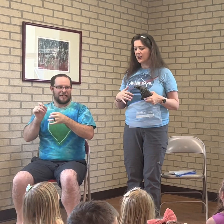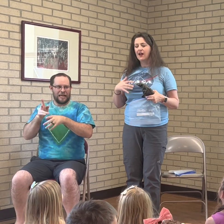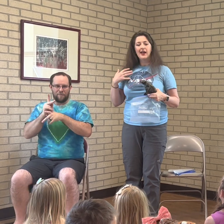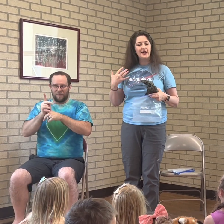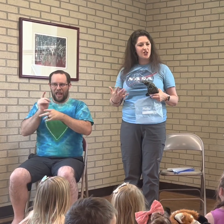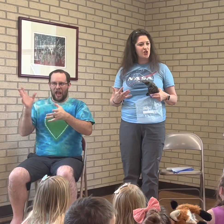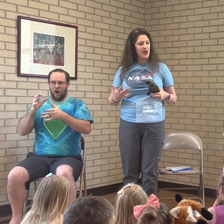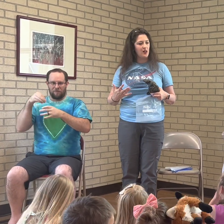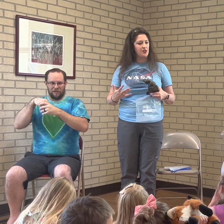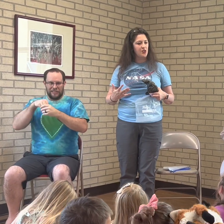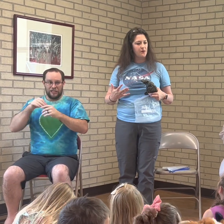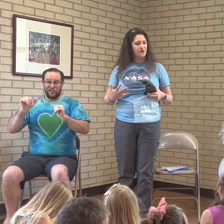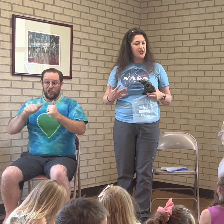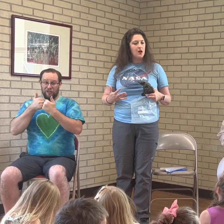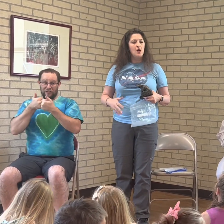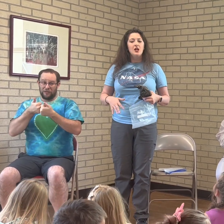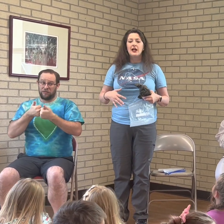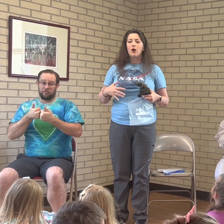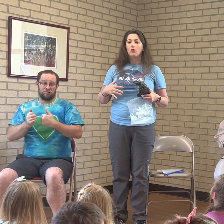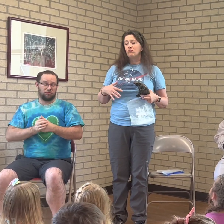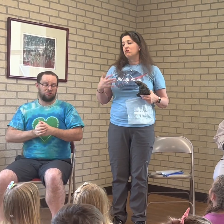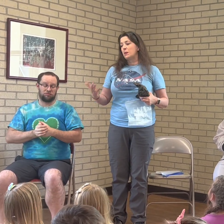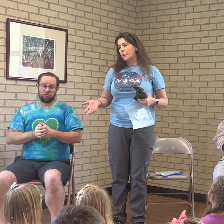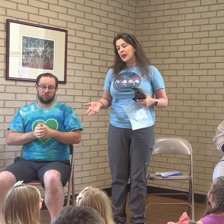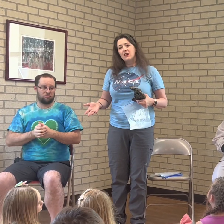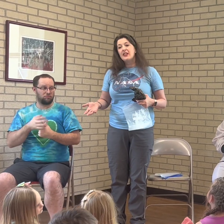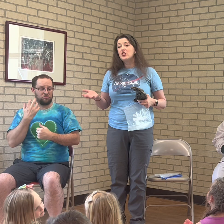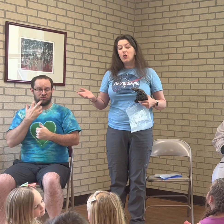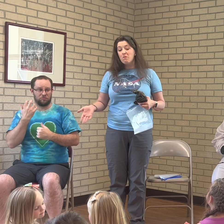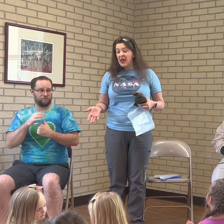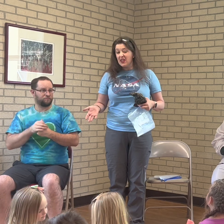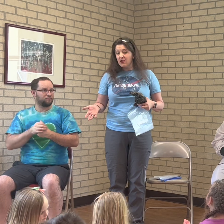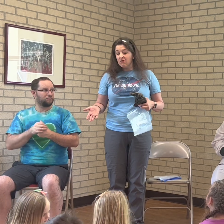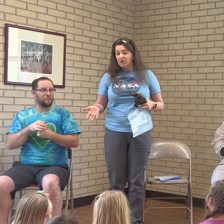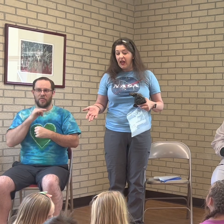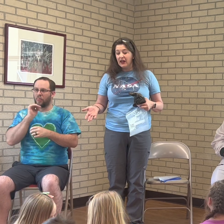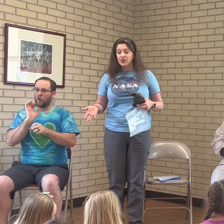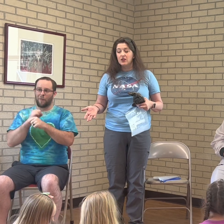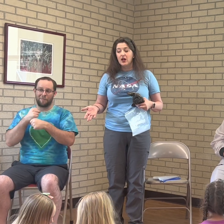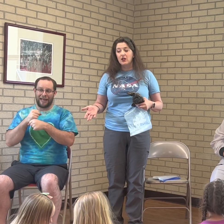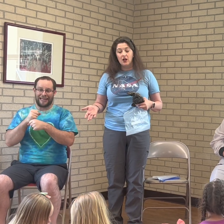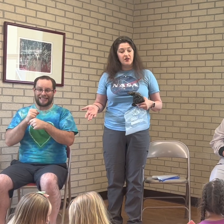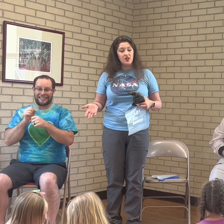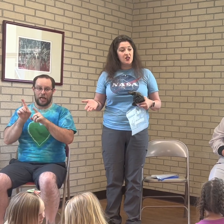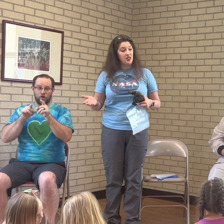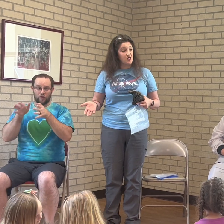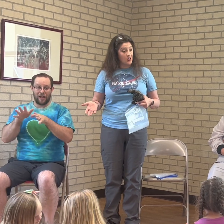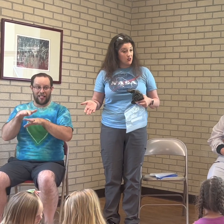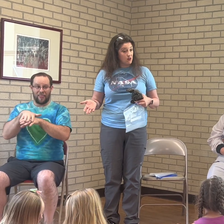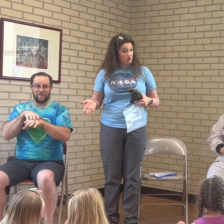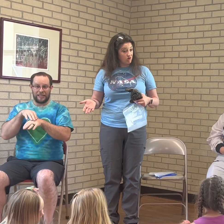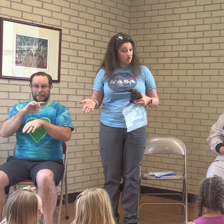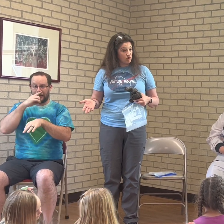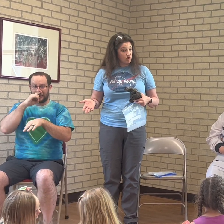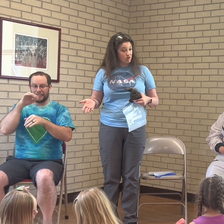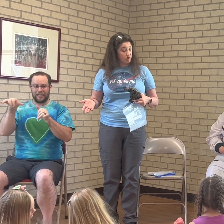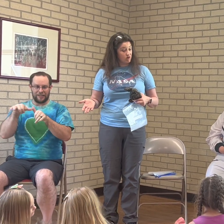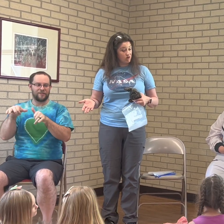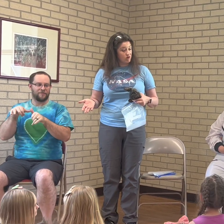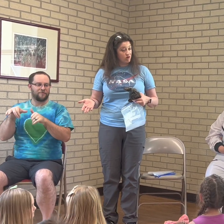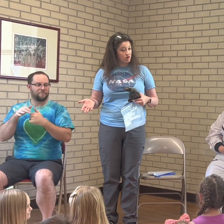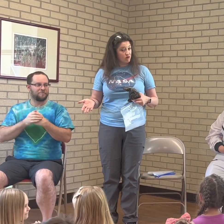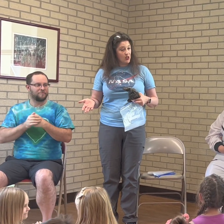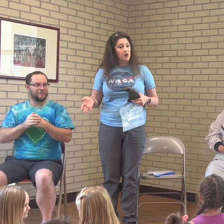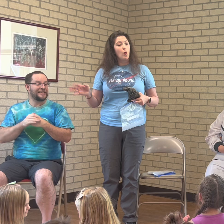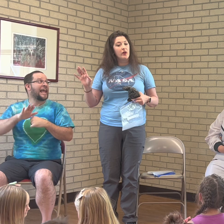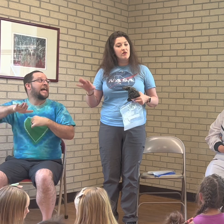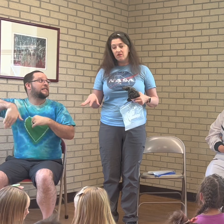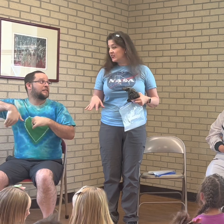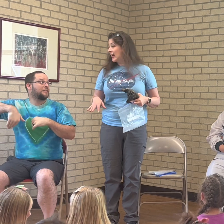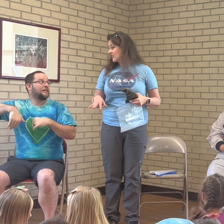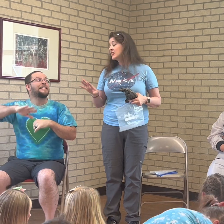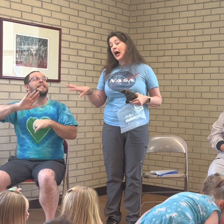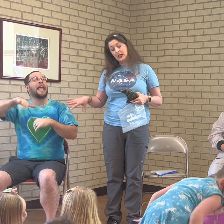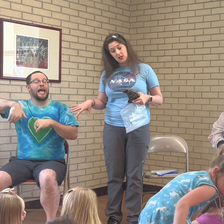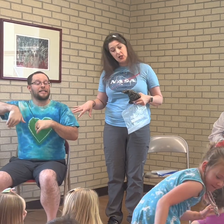air in. It's a challenge. Now, they don't make astronaut gloves in kids sizes... Mr. Aaron: Yes. Dr. Shannon: Yet.